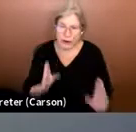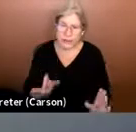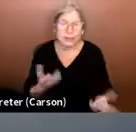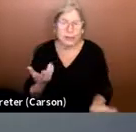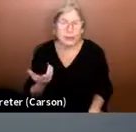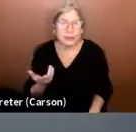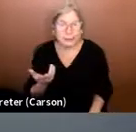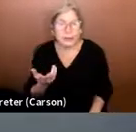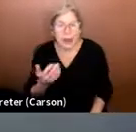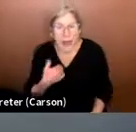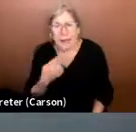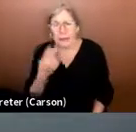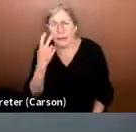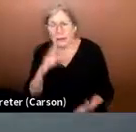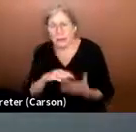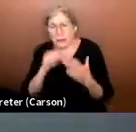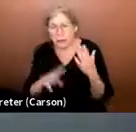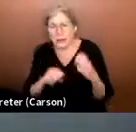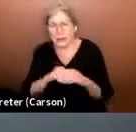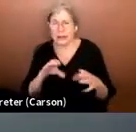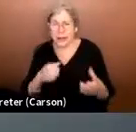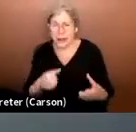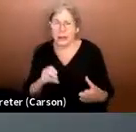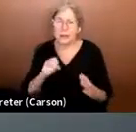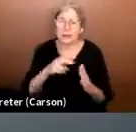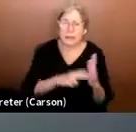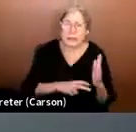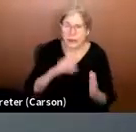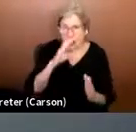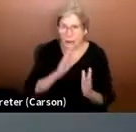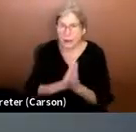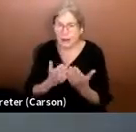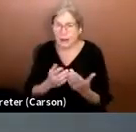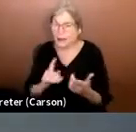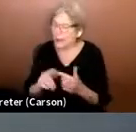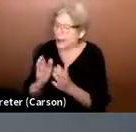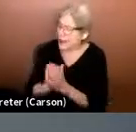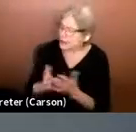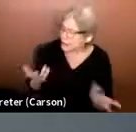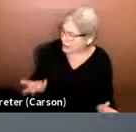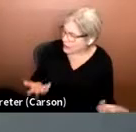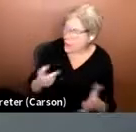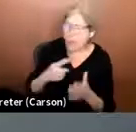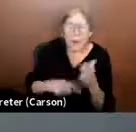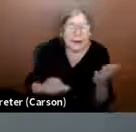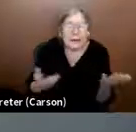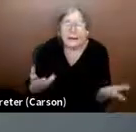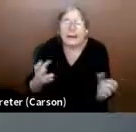had a blind student in a class that was reading a comic book to ask what can we give